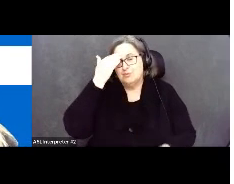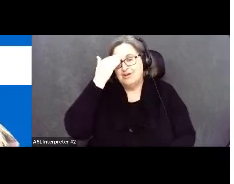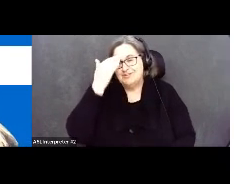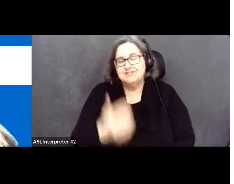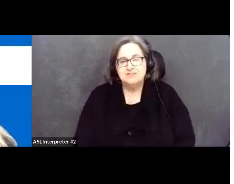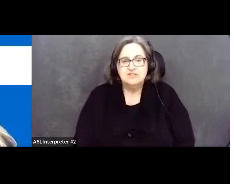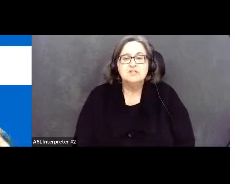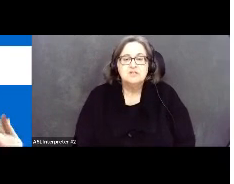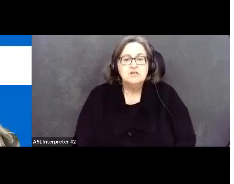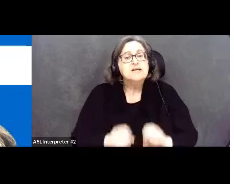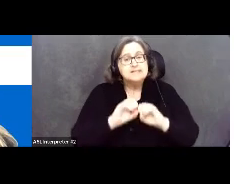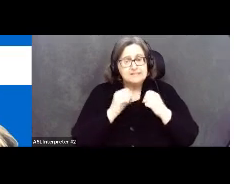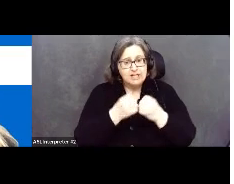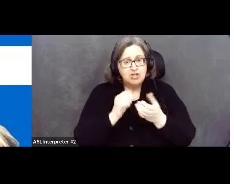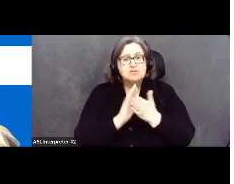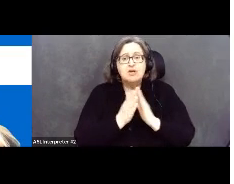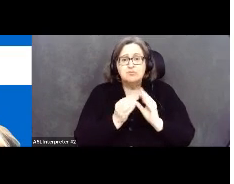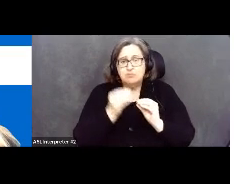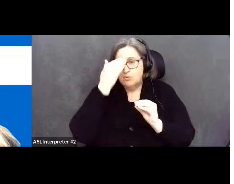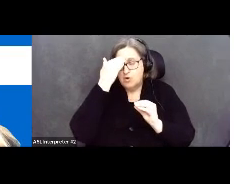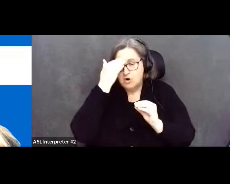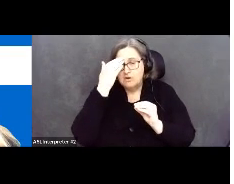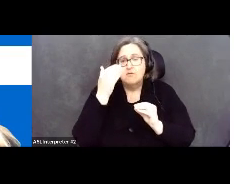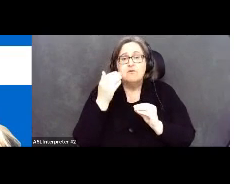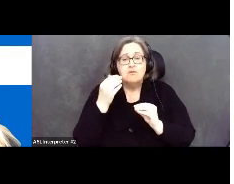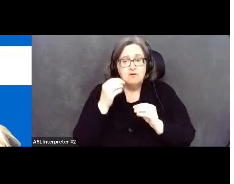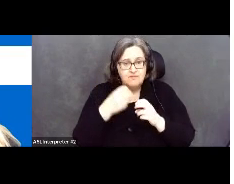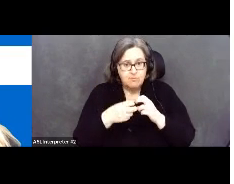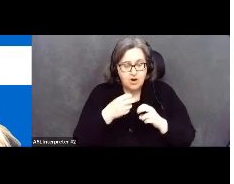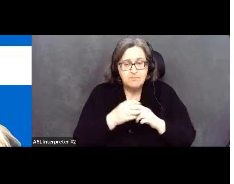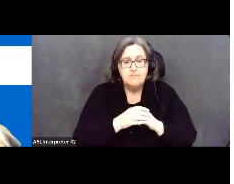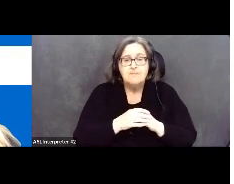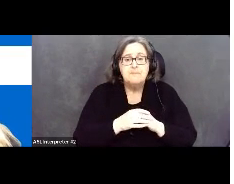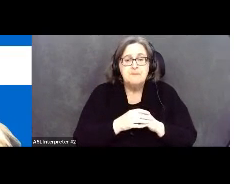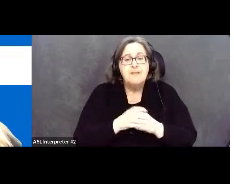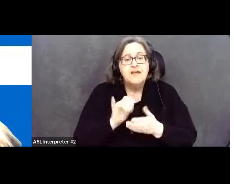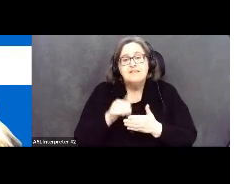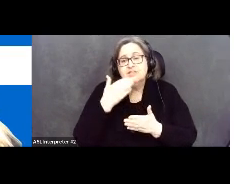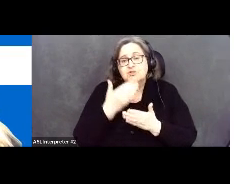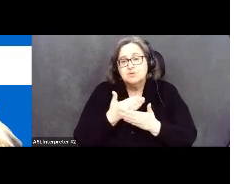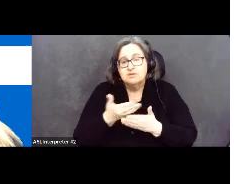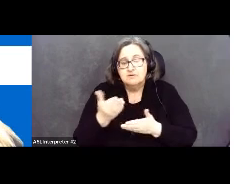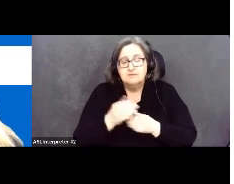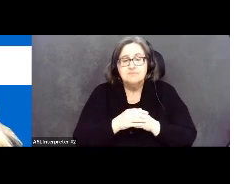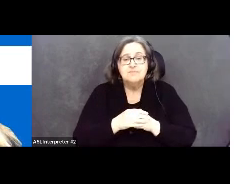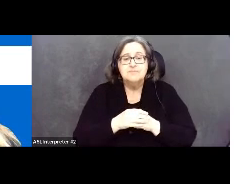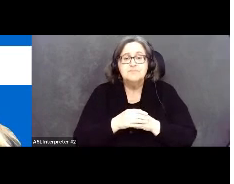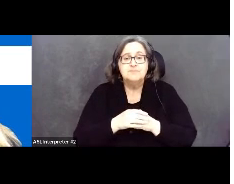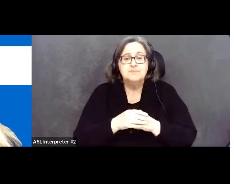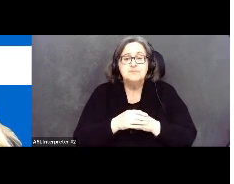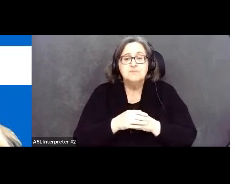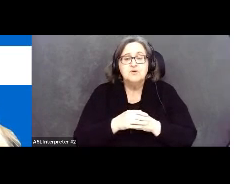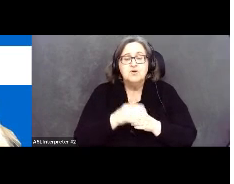Society does become more aware of a problem. That's a good thing. For return to learn,